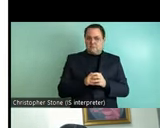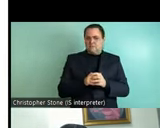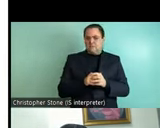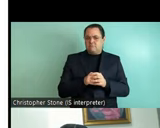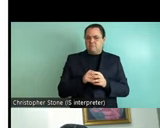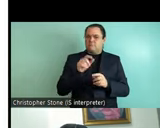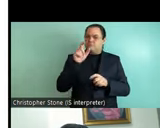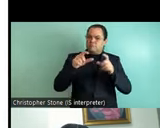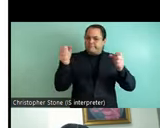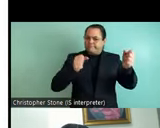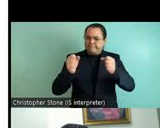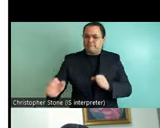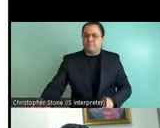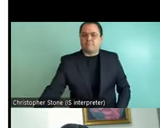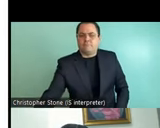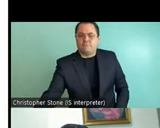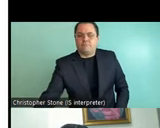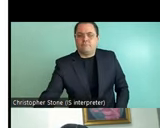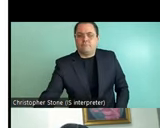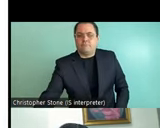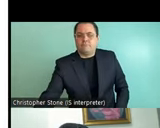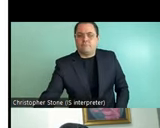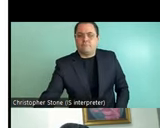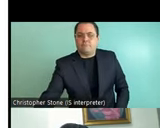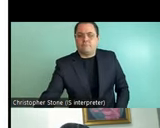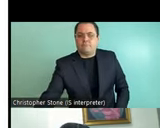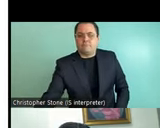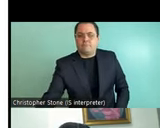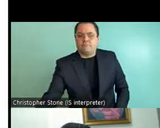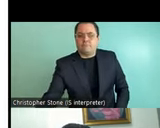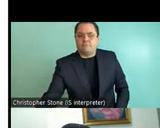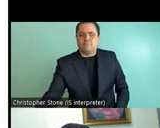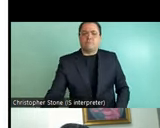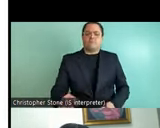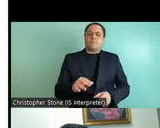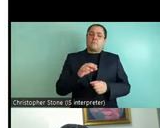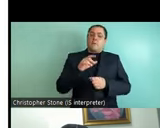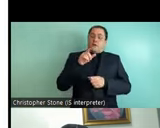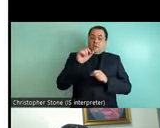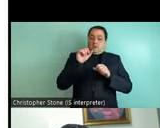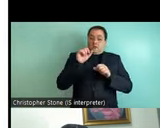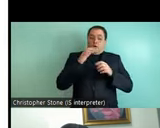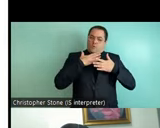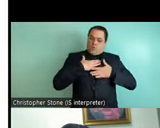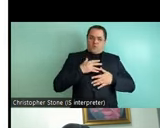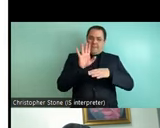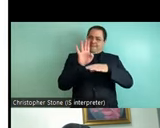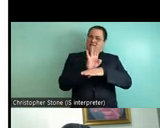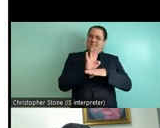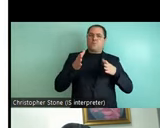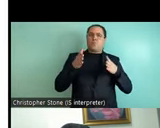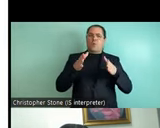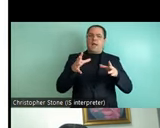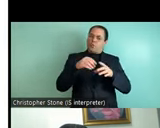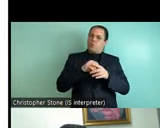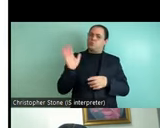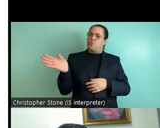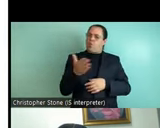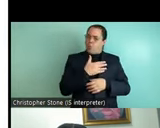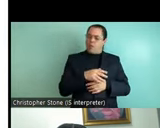11:54:25 What is the inclusive business cultural district disability inclusive outreach and